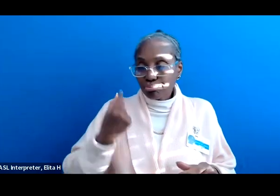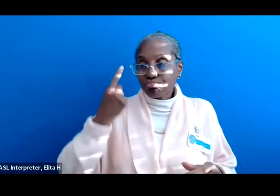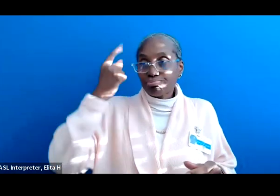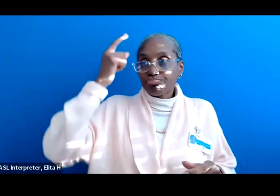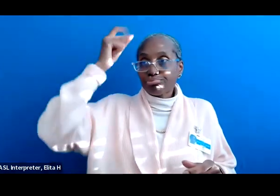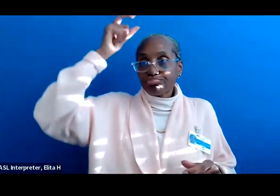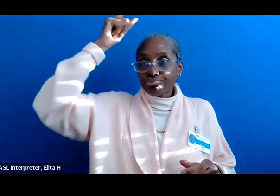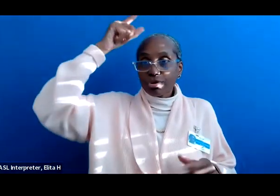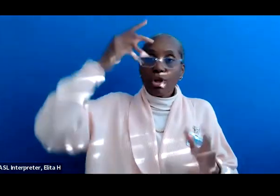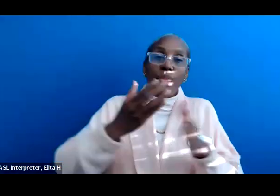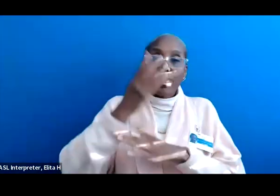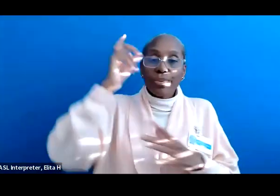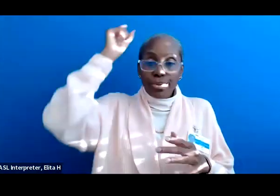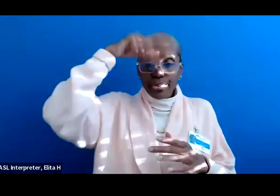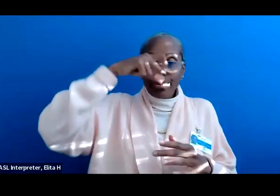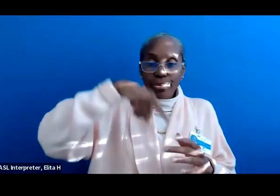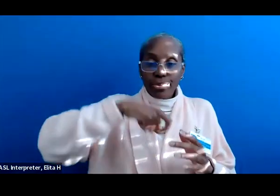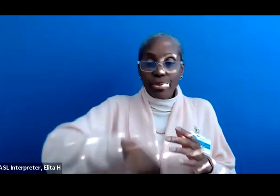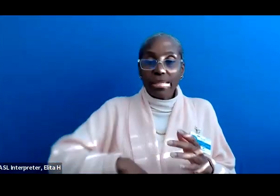It's a terminology issue, which is very unfortunate.